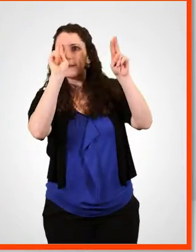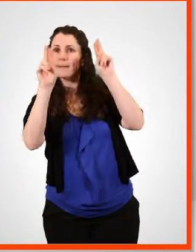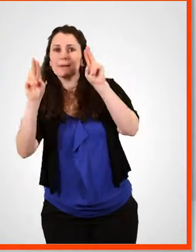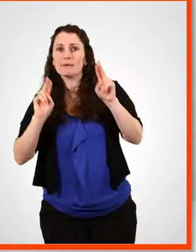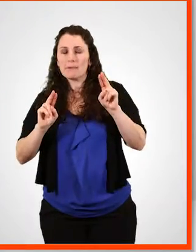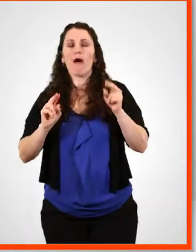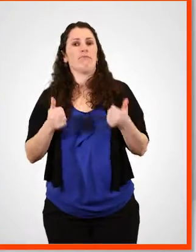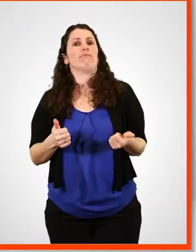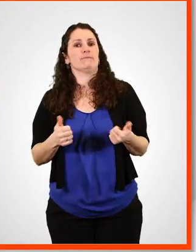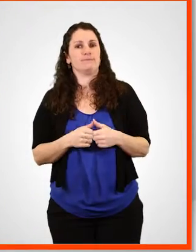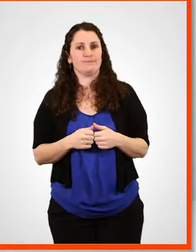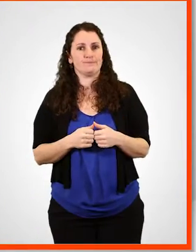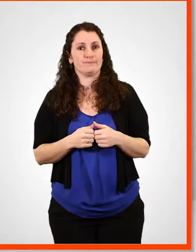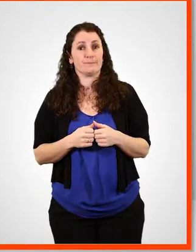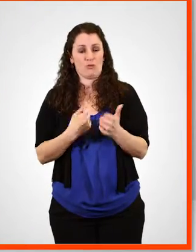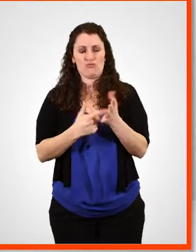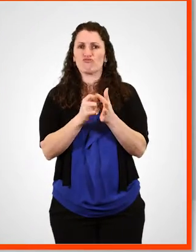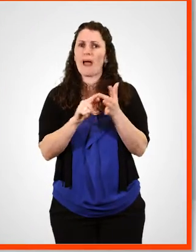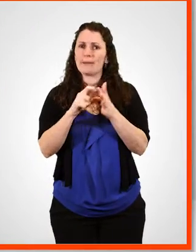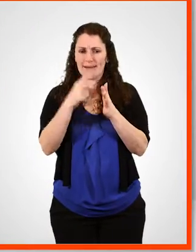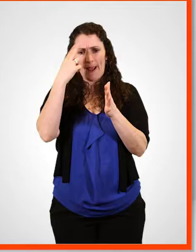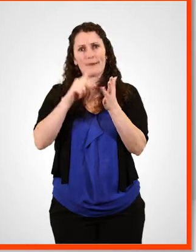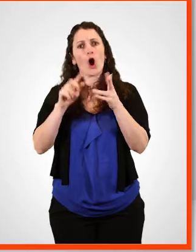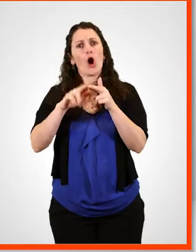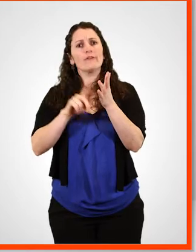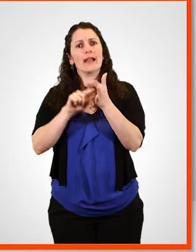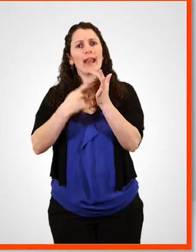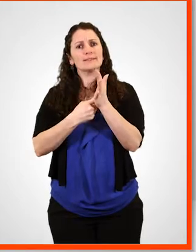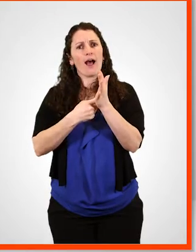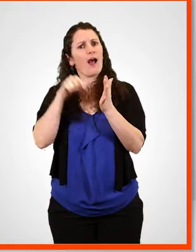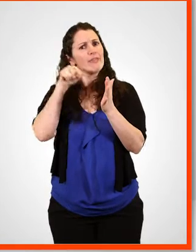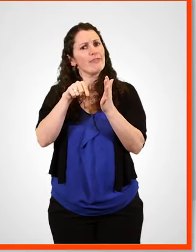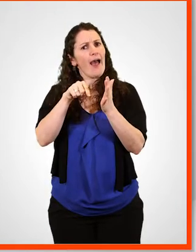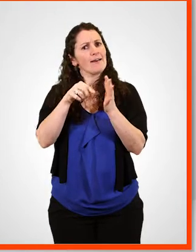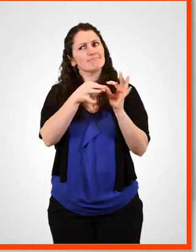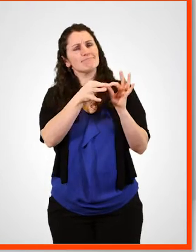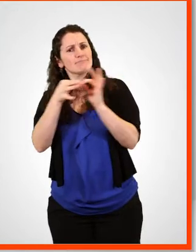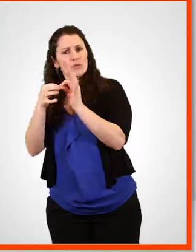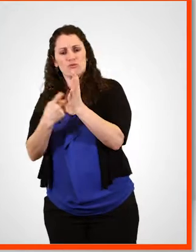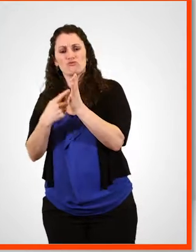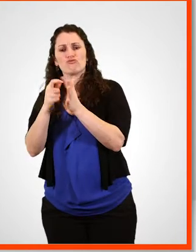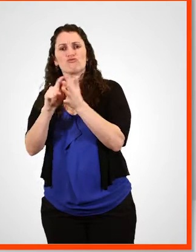about that rapid naming of letters. We were talking in our last lecture about rapid automatic naming